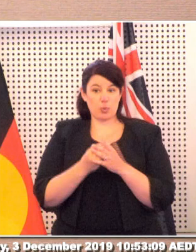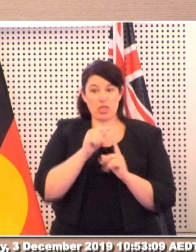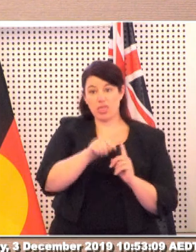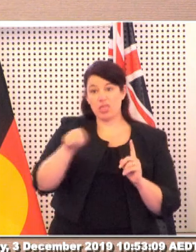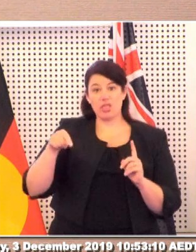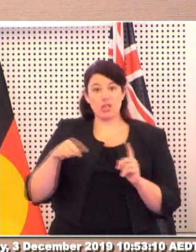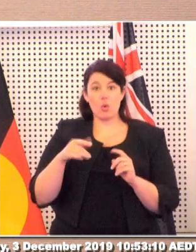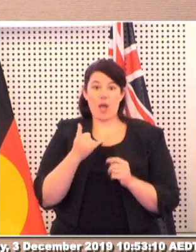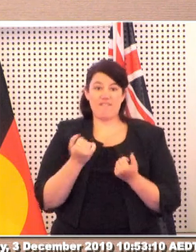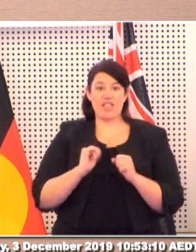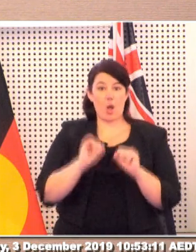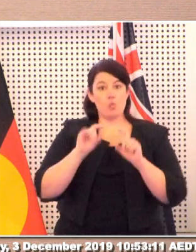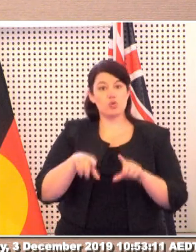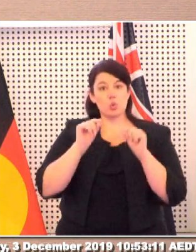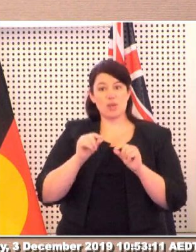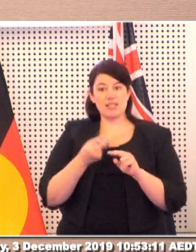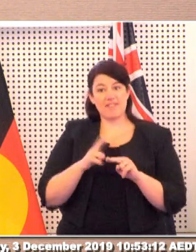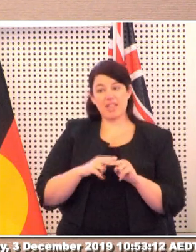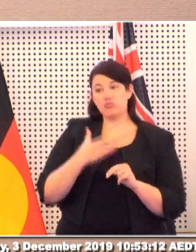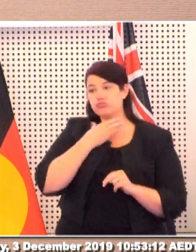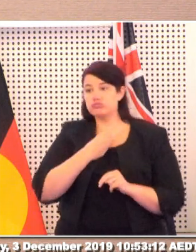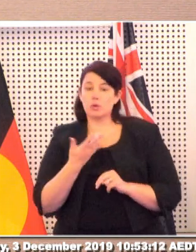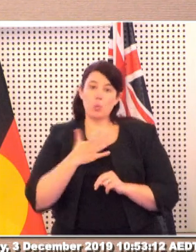have their own choices in how they engage in sexual activity.